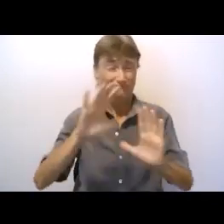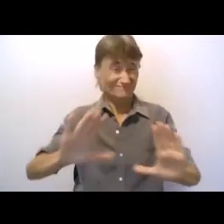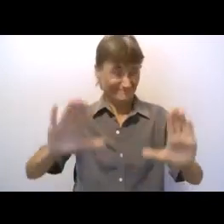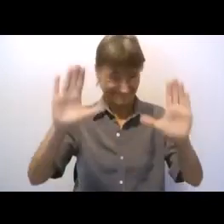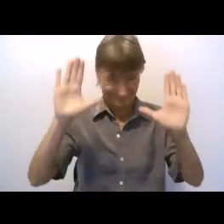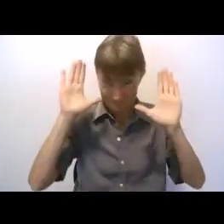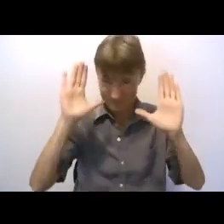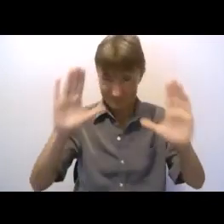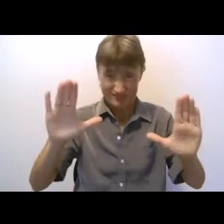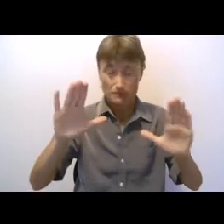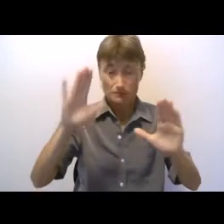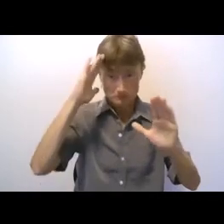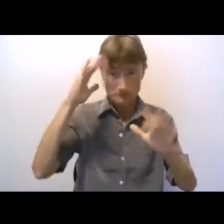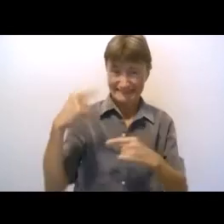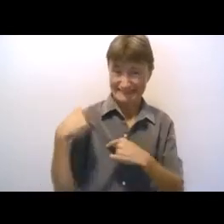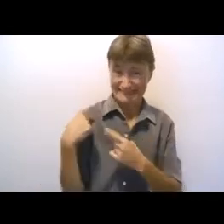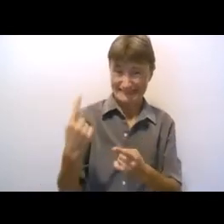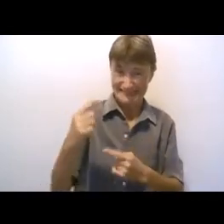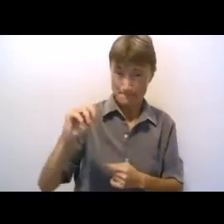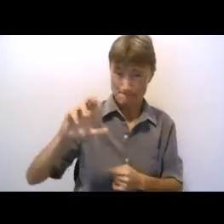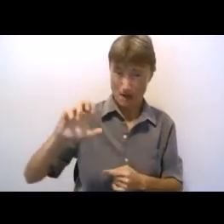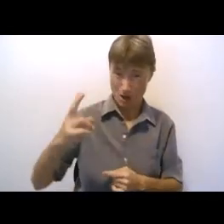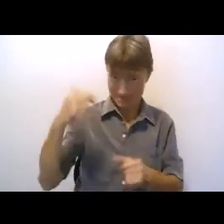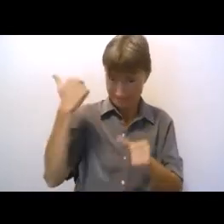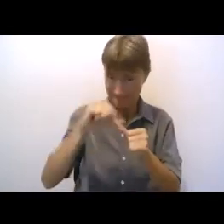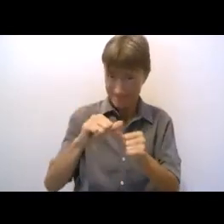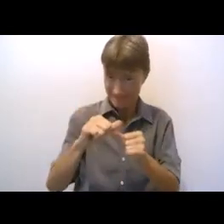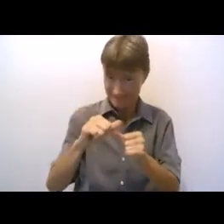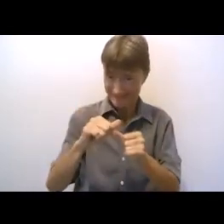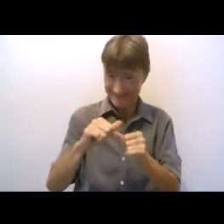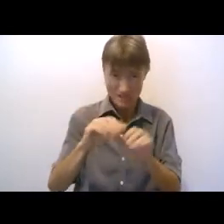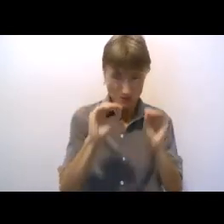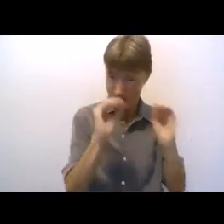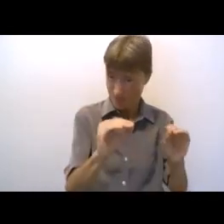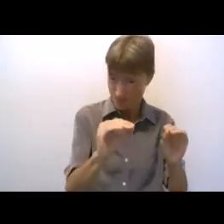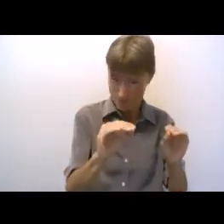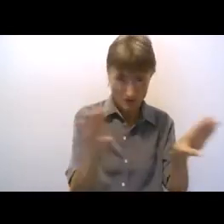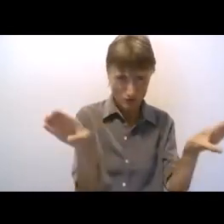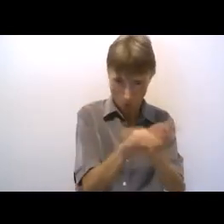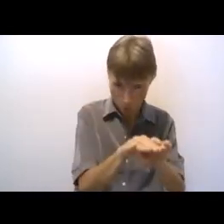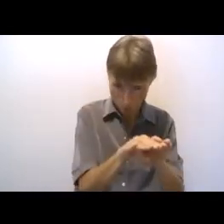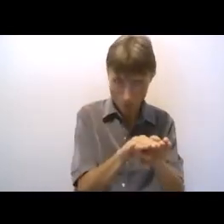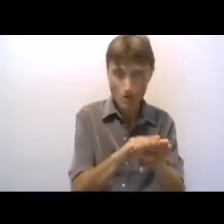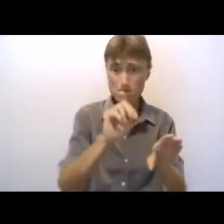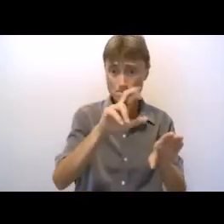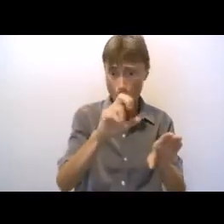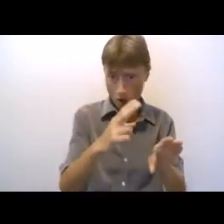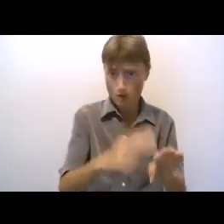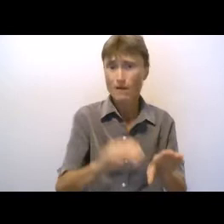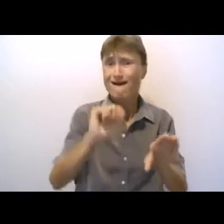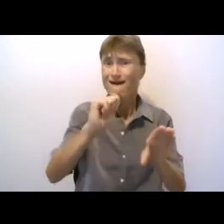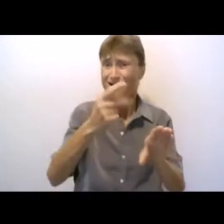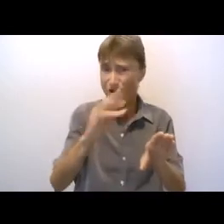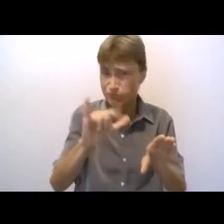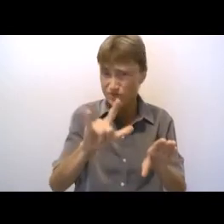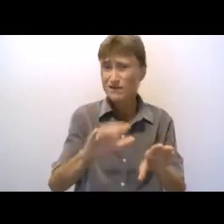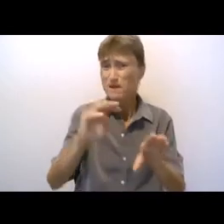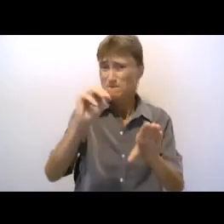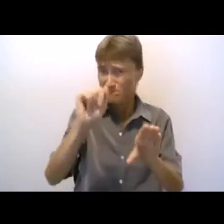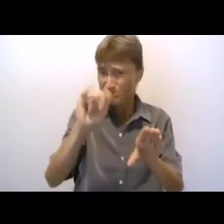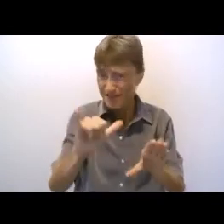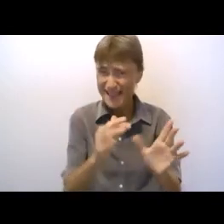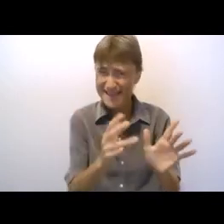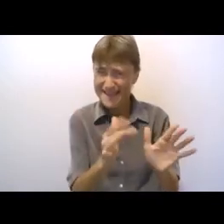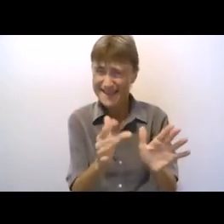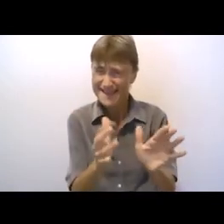since March, I think that was the first real, it was the first arts event I've been able